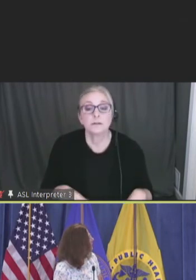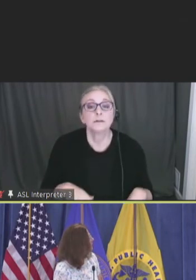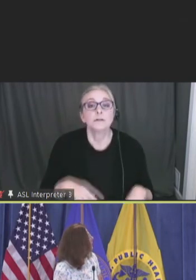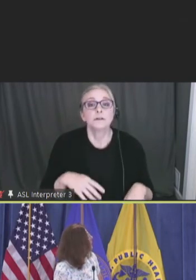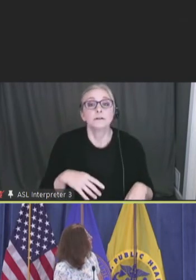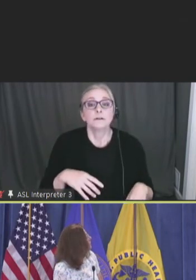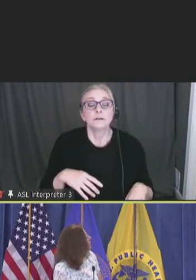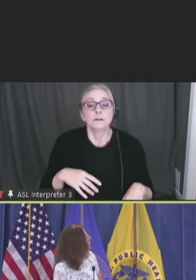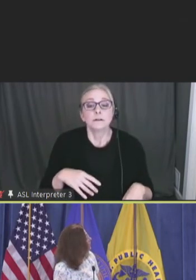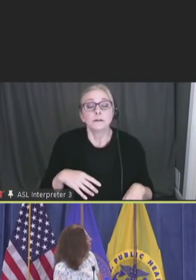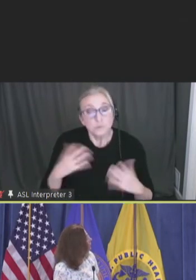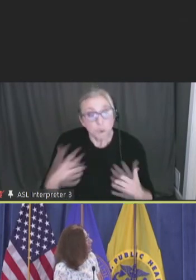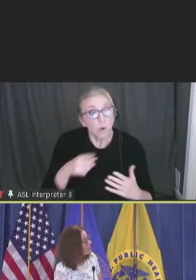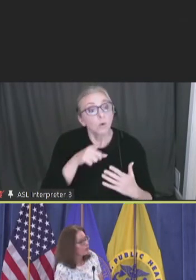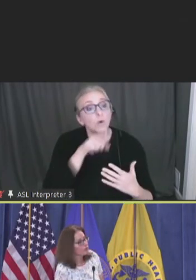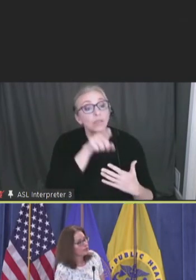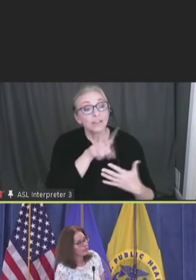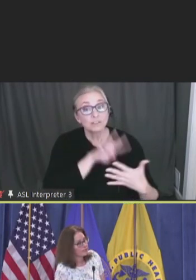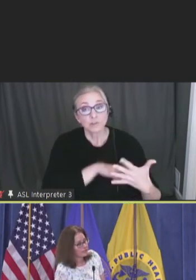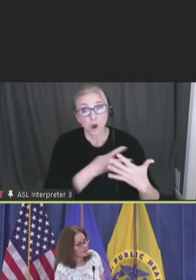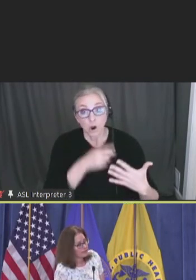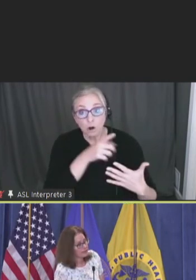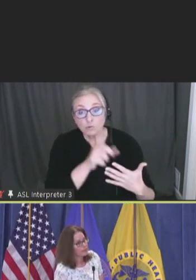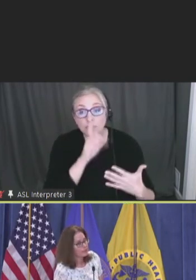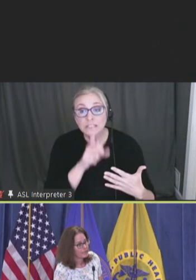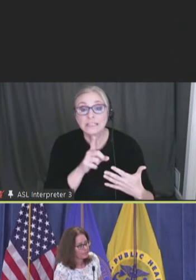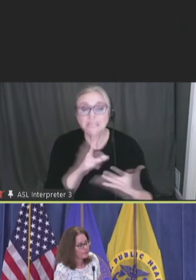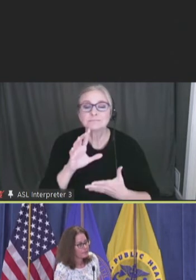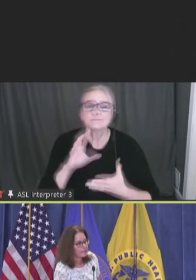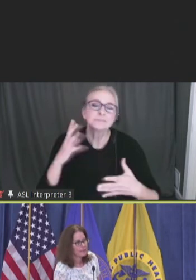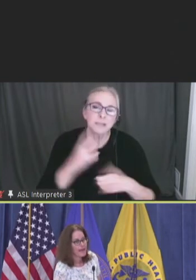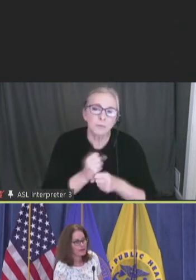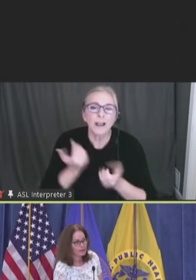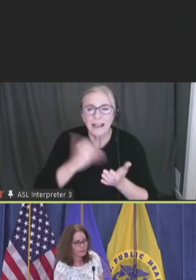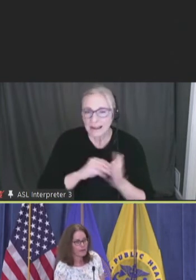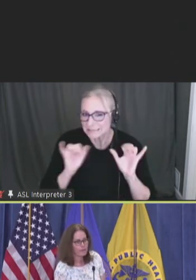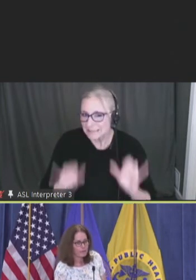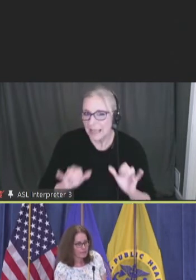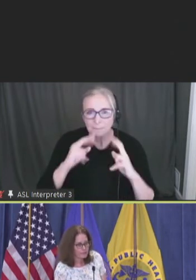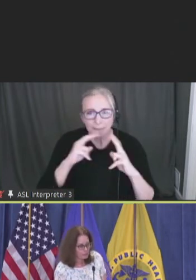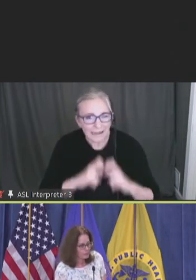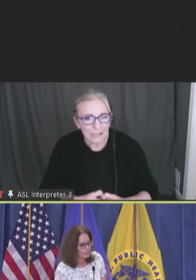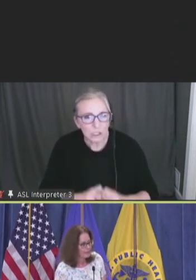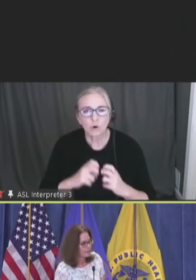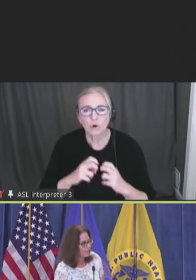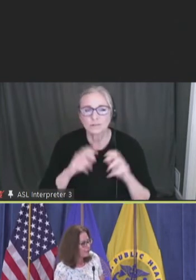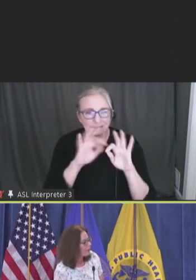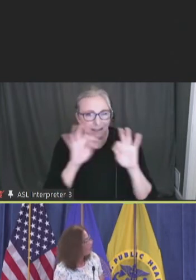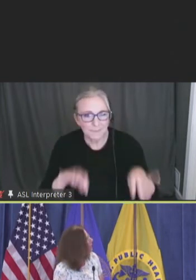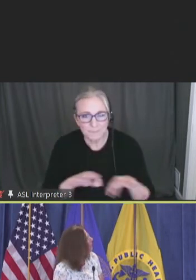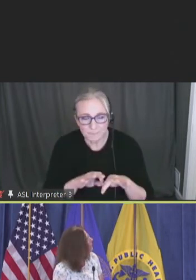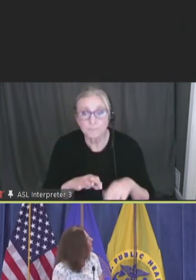So, this right here is a summary. You -- again, we use the same analytic framework as I told you, the vaccinated concurrent comparators.